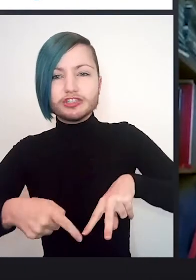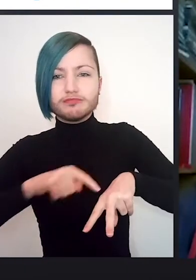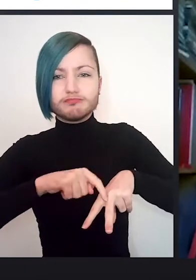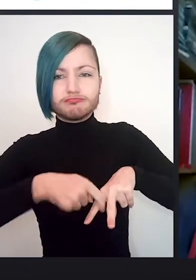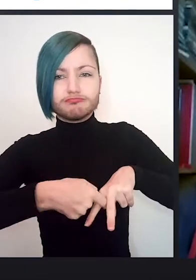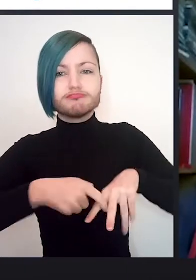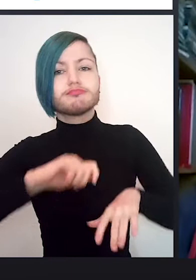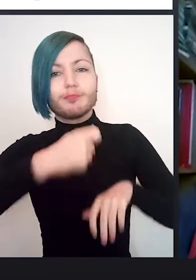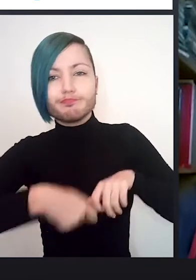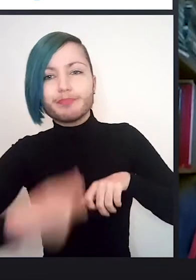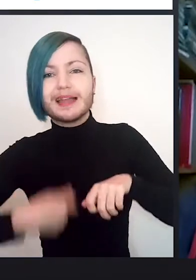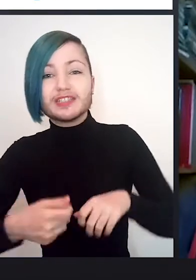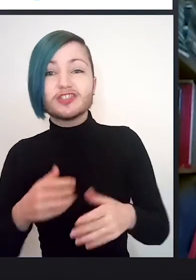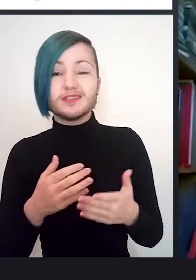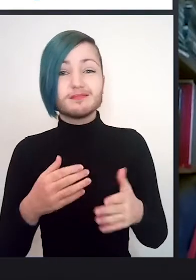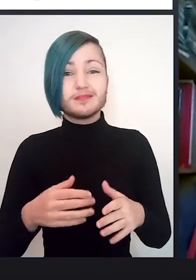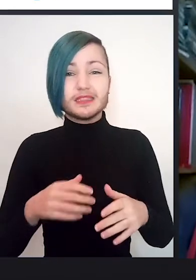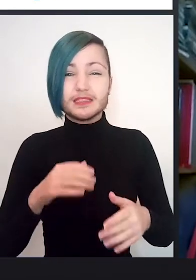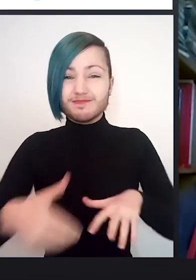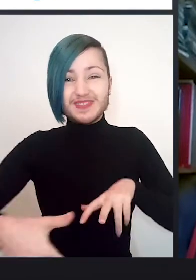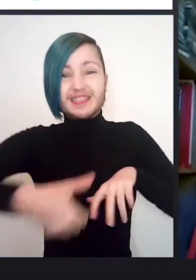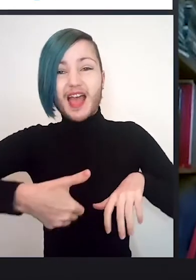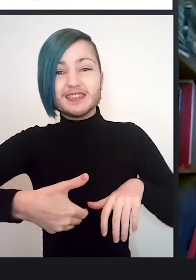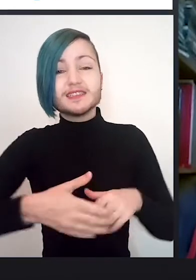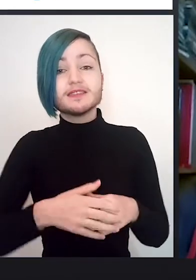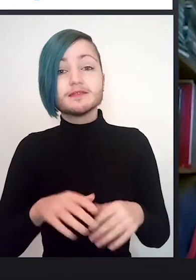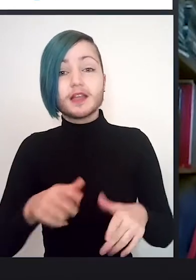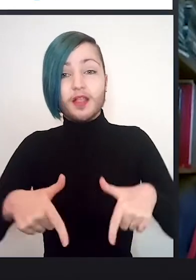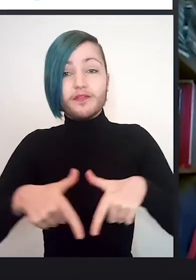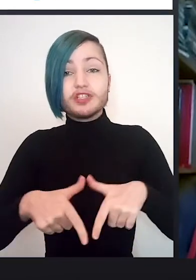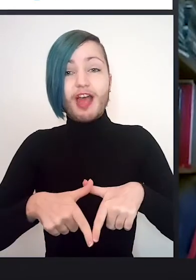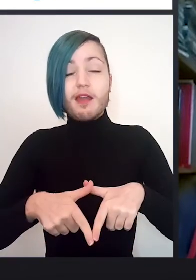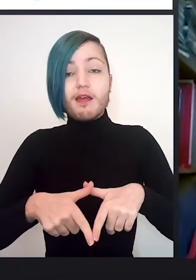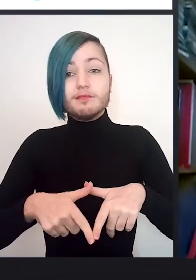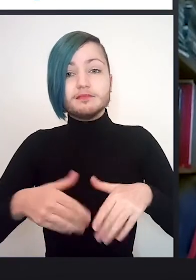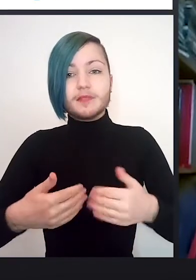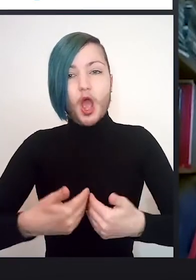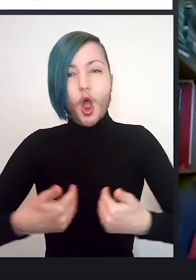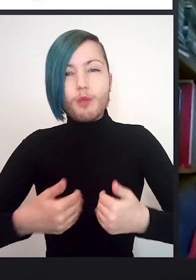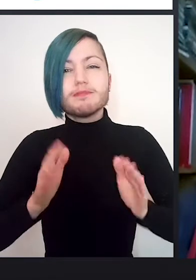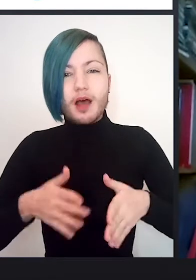Yes. You've got a pack in the vagina in the vagina itself to keep that open and then you've got